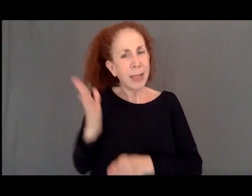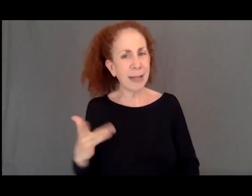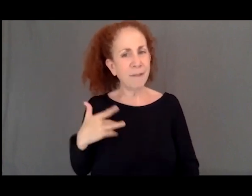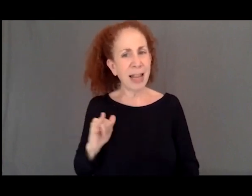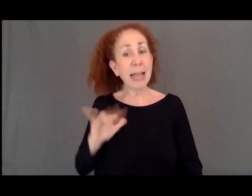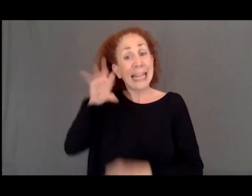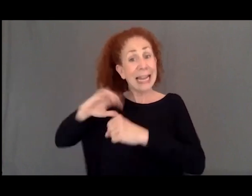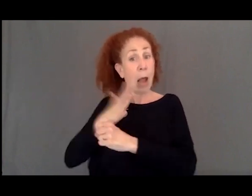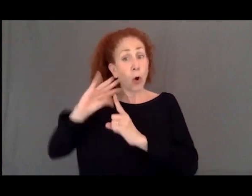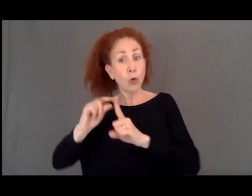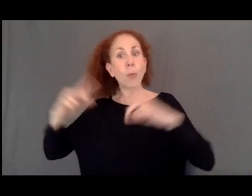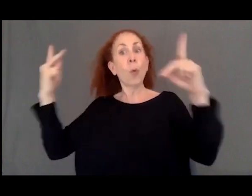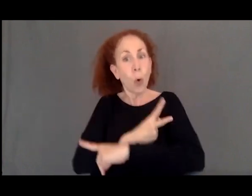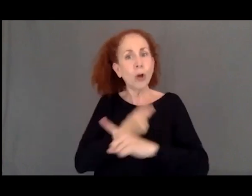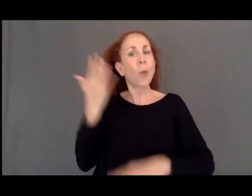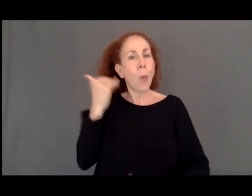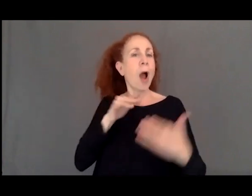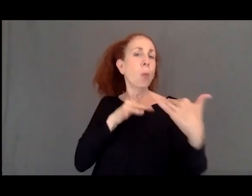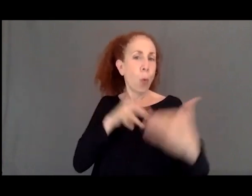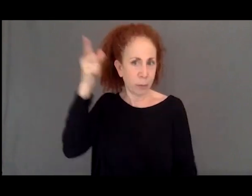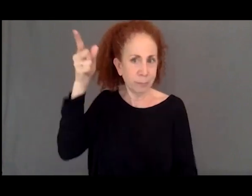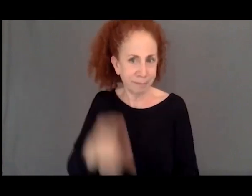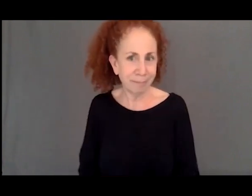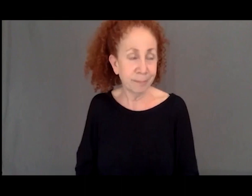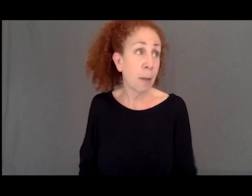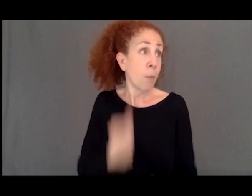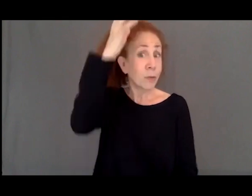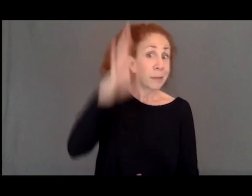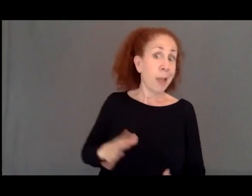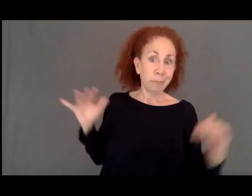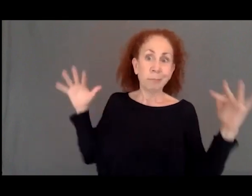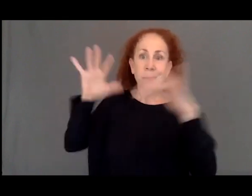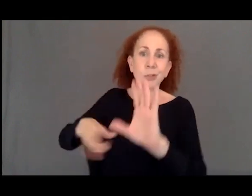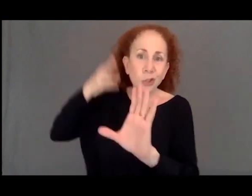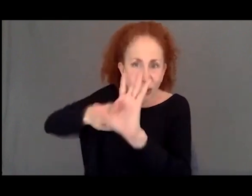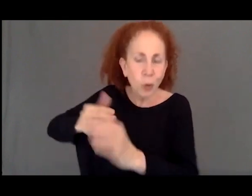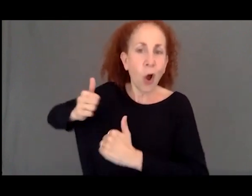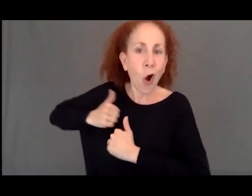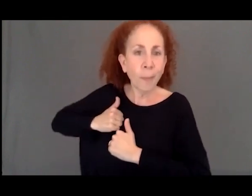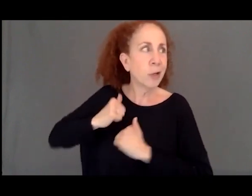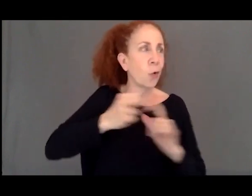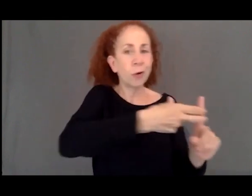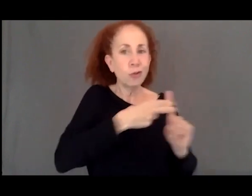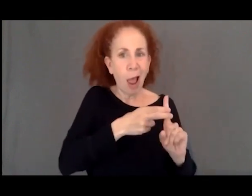but it certainly was aggravated by the war and by the fact that most men had to go off and join the army and be drafted.